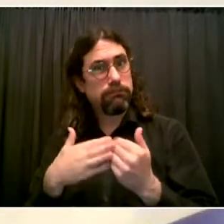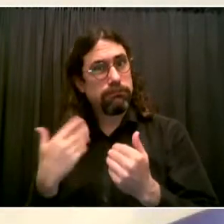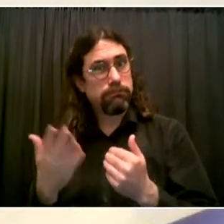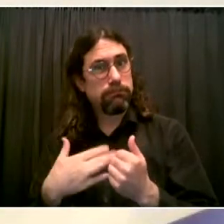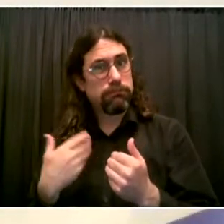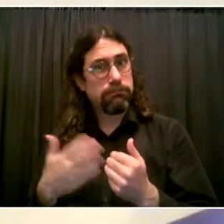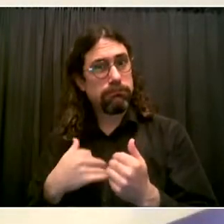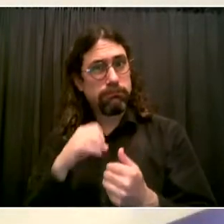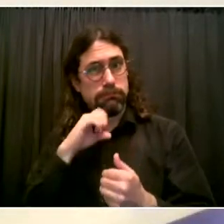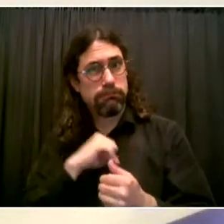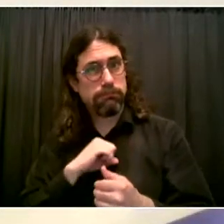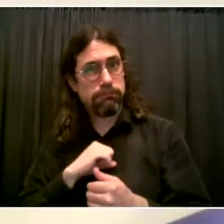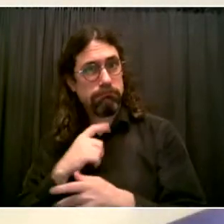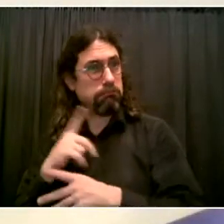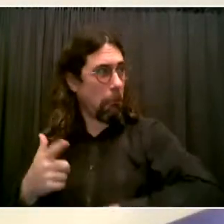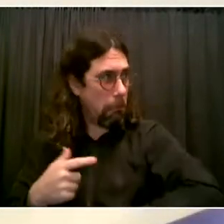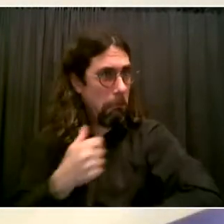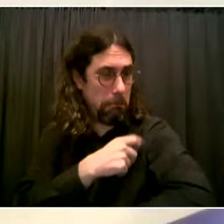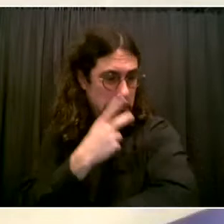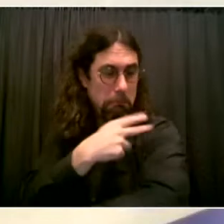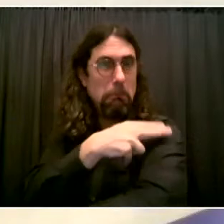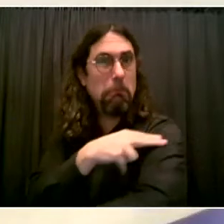IT WAS EASY AND PAINLESS. I WILL BE HONEST, I WAS A